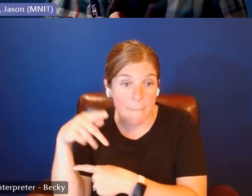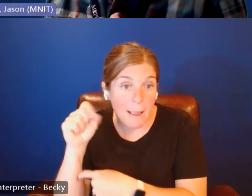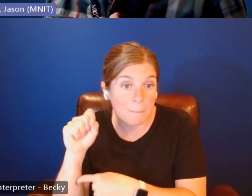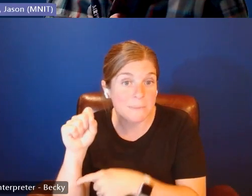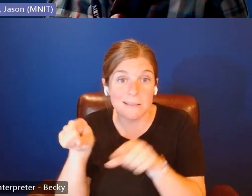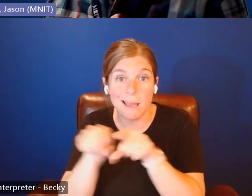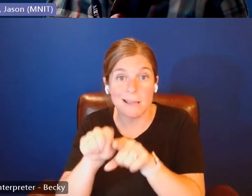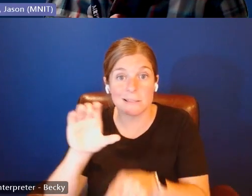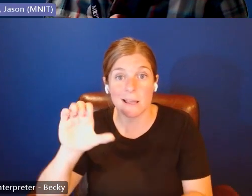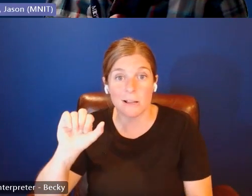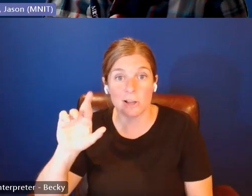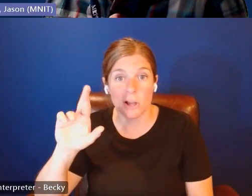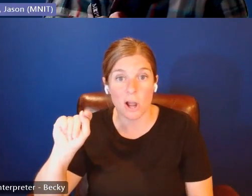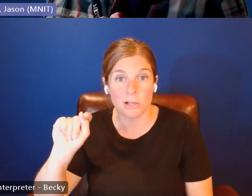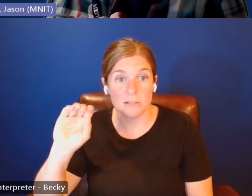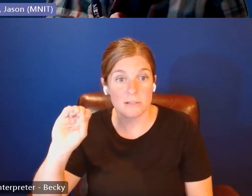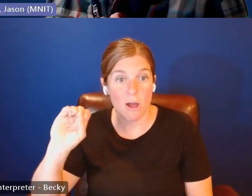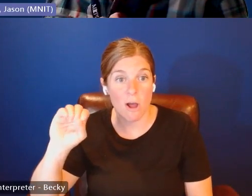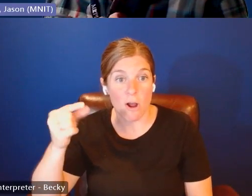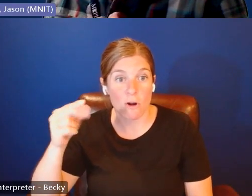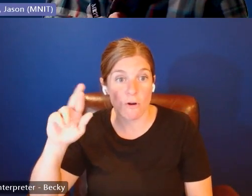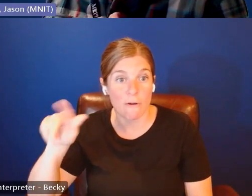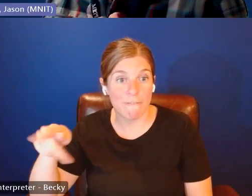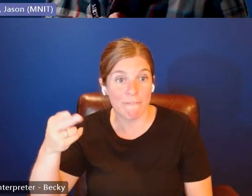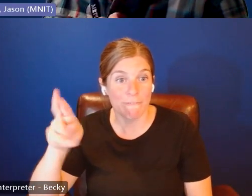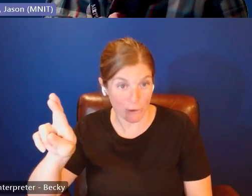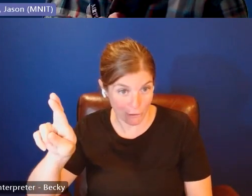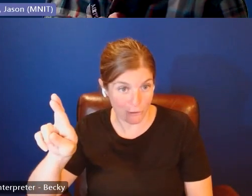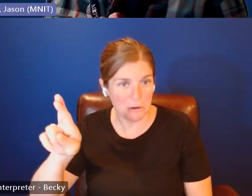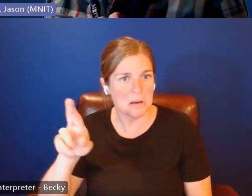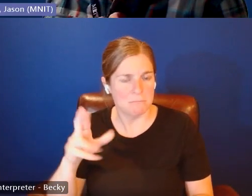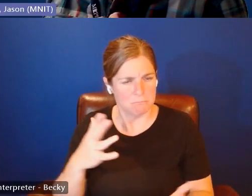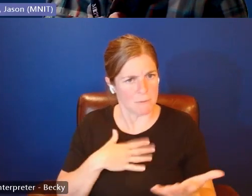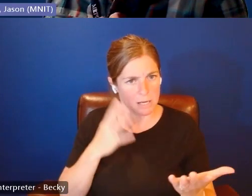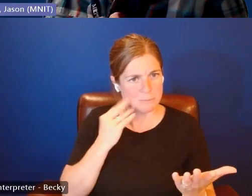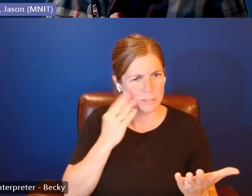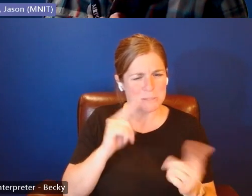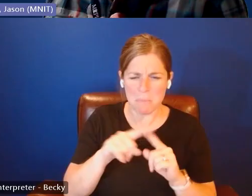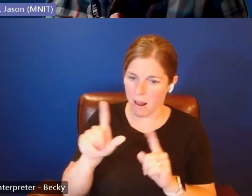But while you have some experience with maps, and a lot of the experience of maps